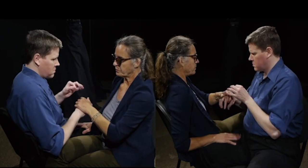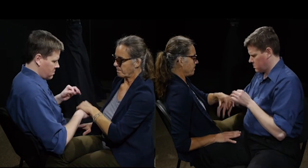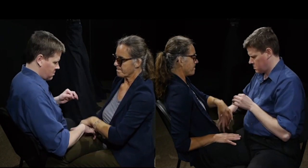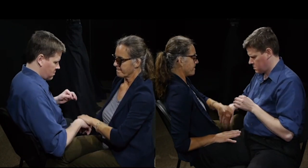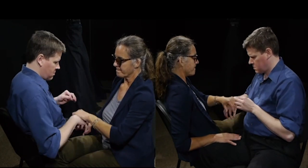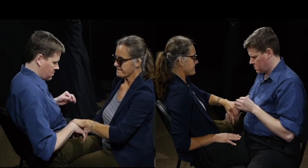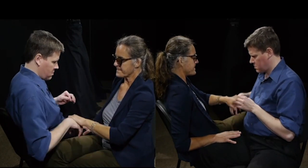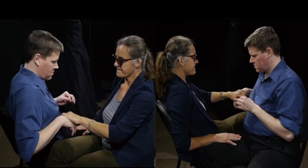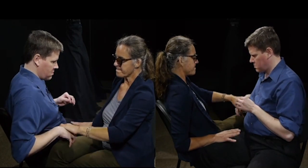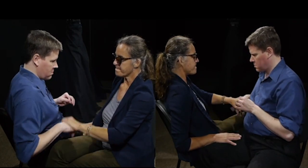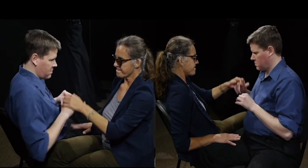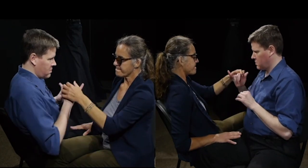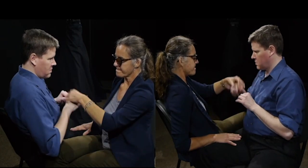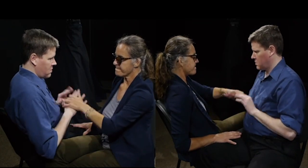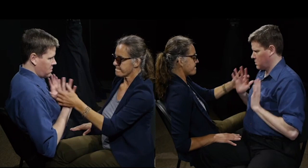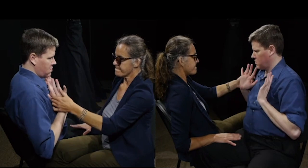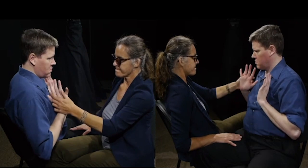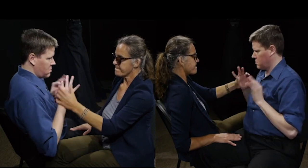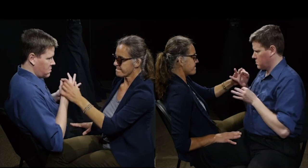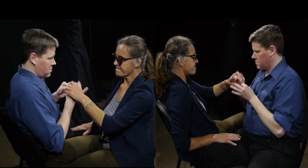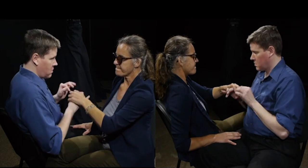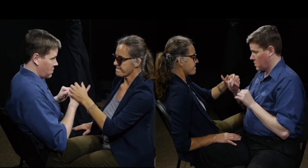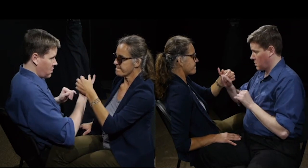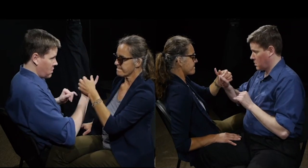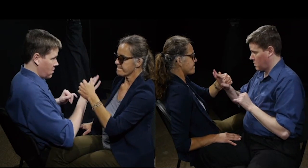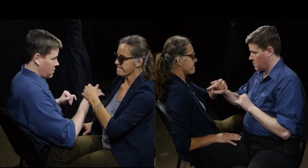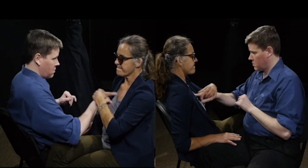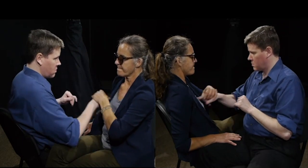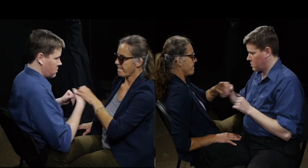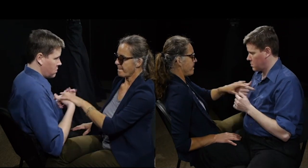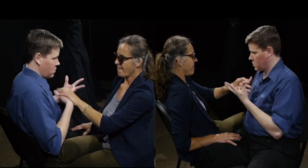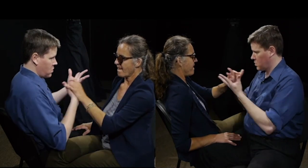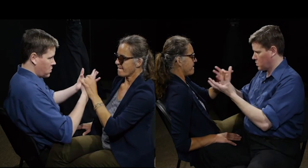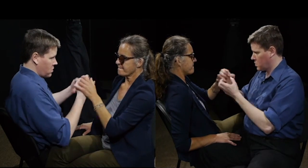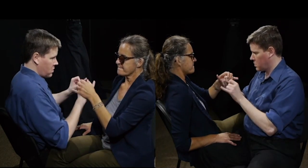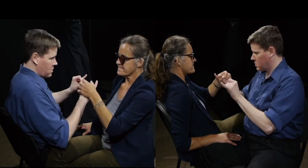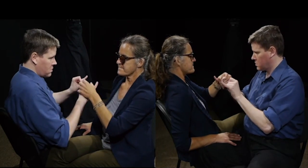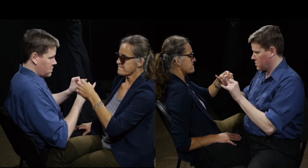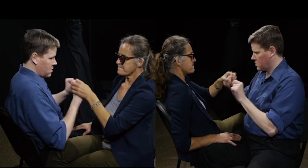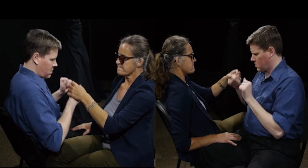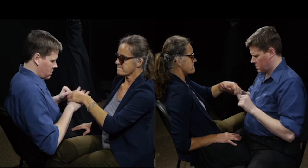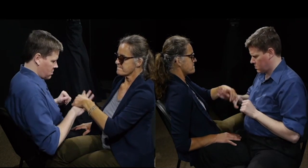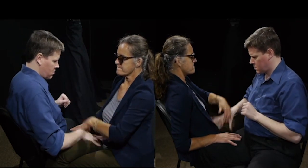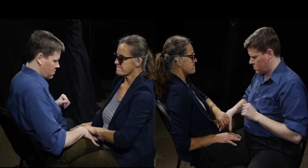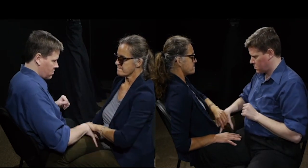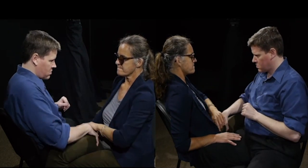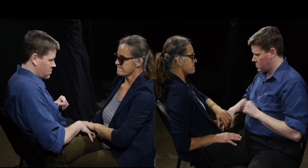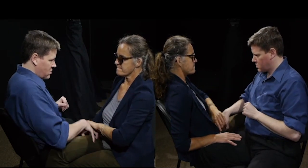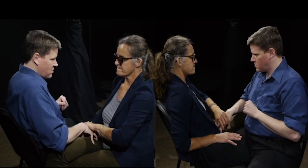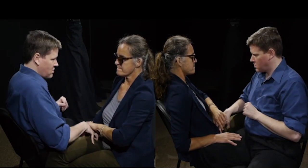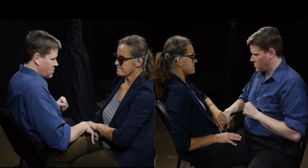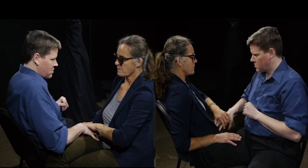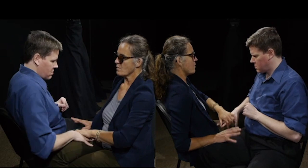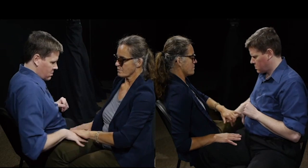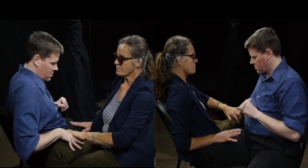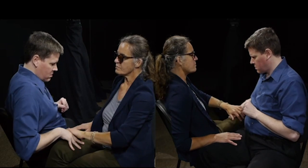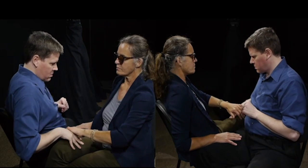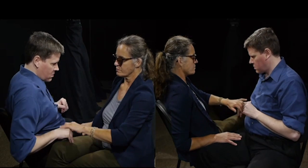we would spread the fingers and add movement and pressure, pushing down and shaking, or releasing pressure,